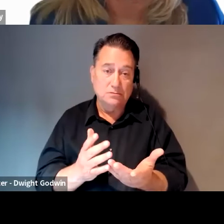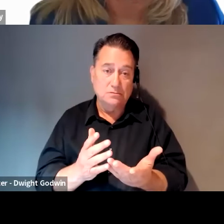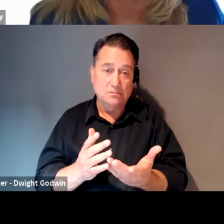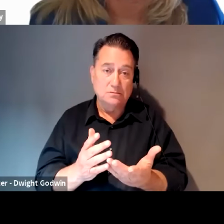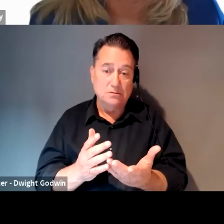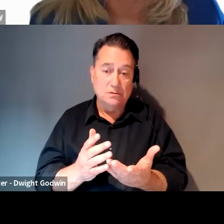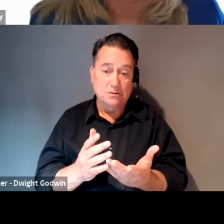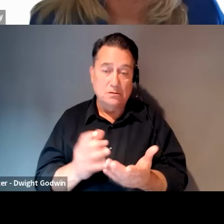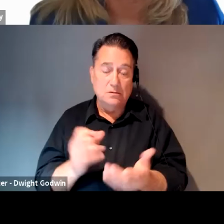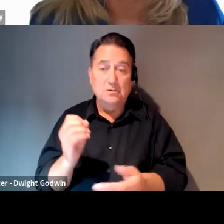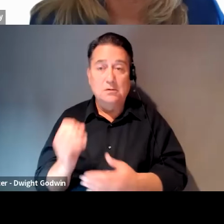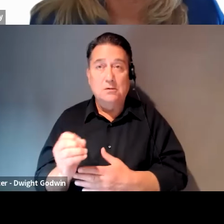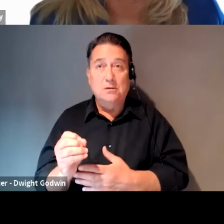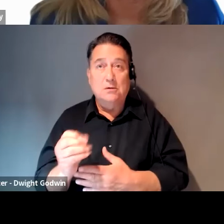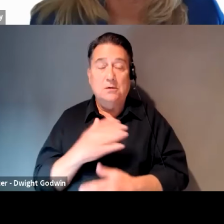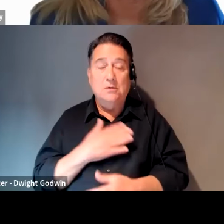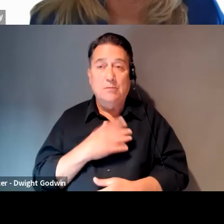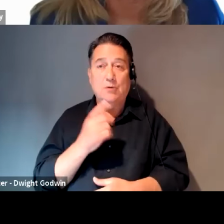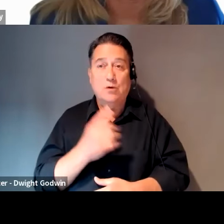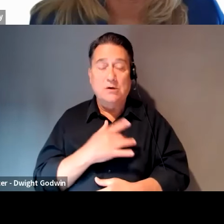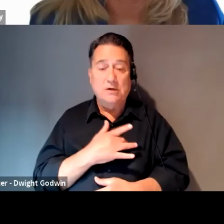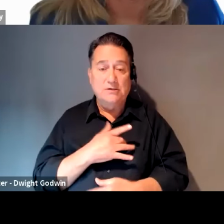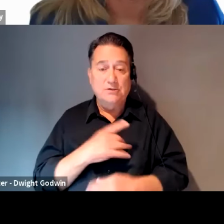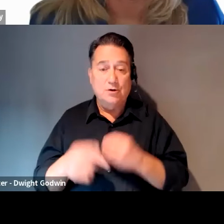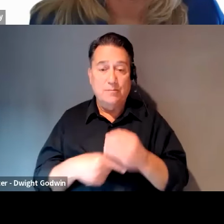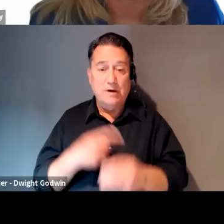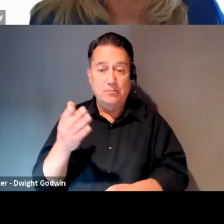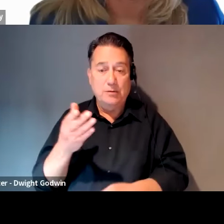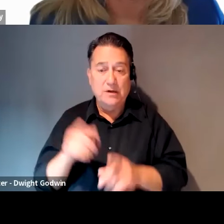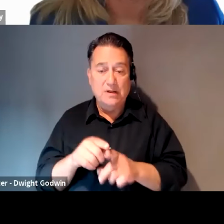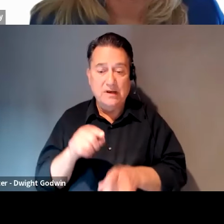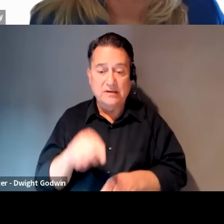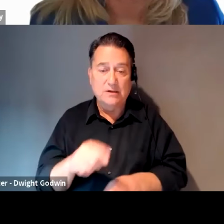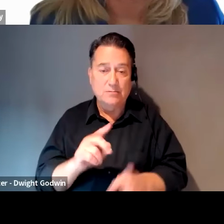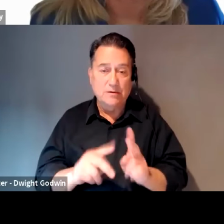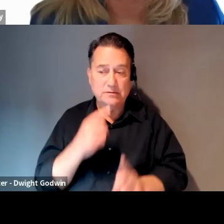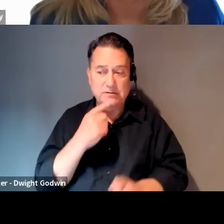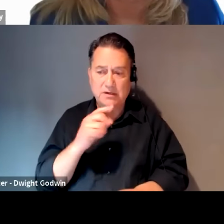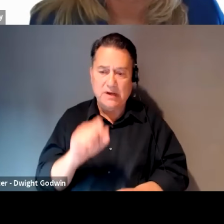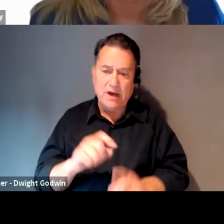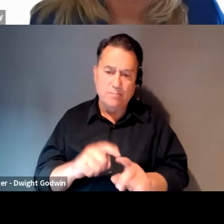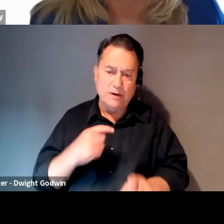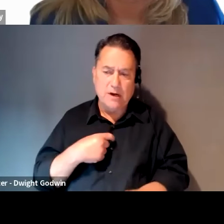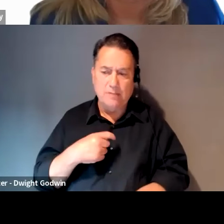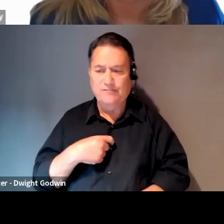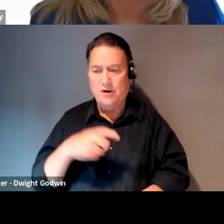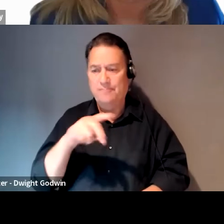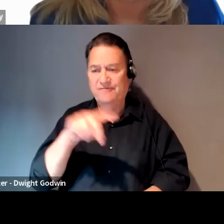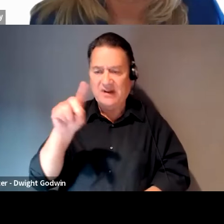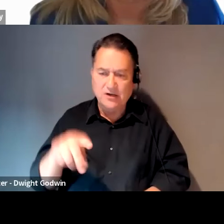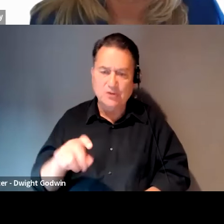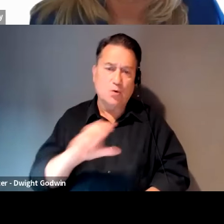So my one concern about a presentation like this is people saying, "yeah, but I'm from Phoenix or I'm from Chicago,